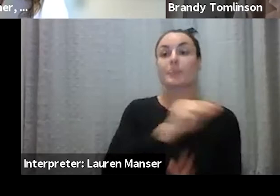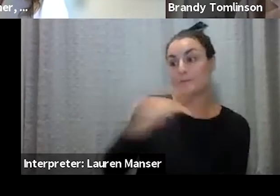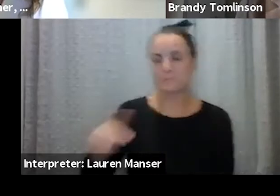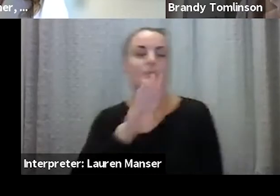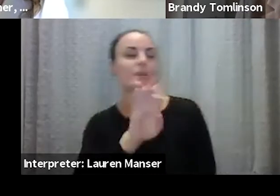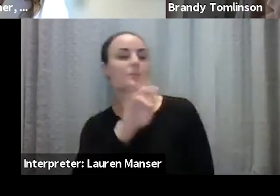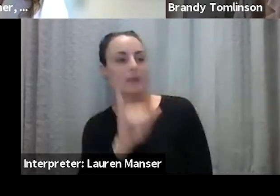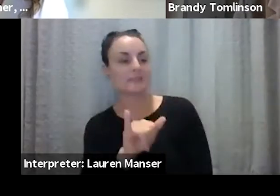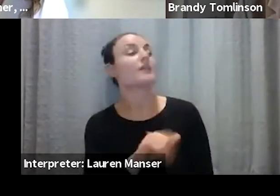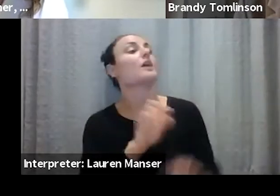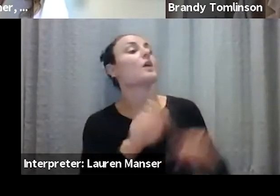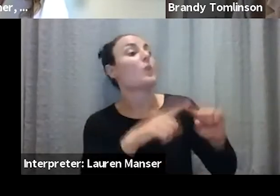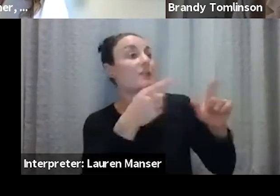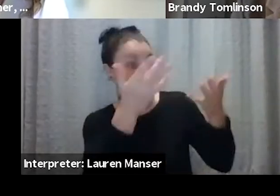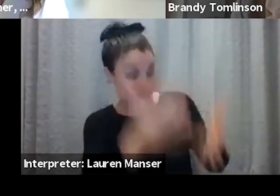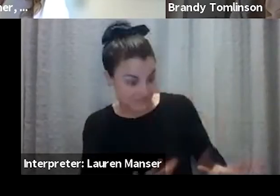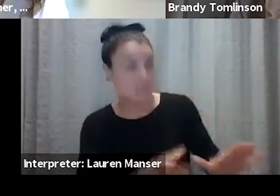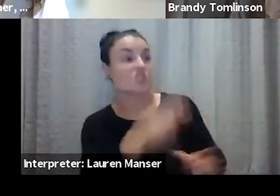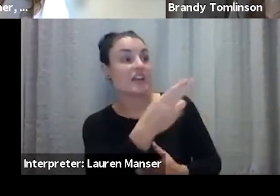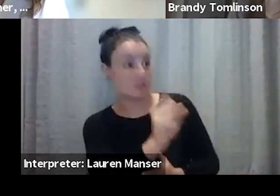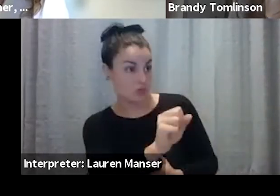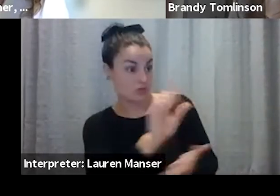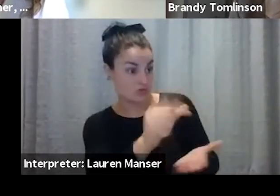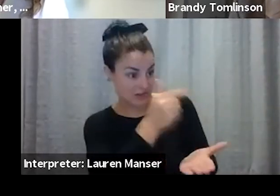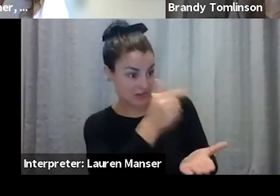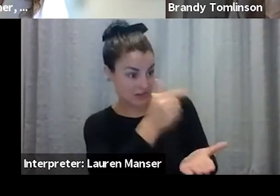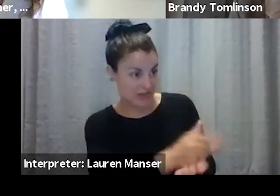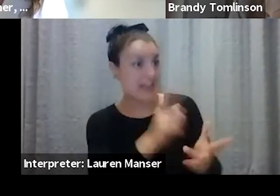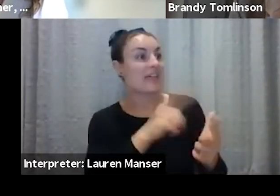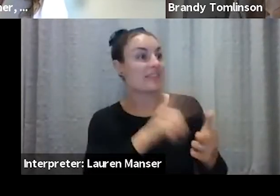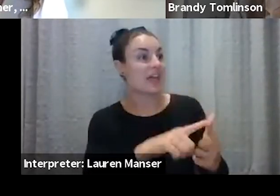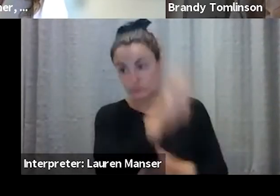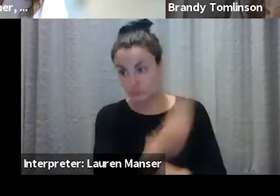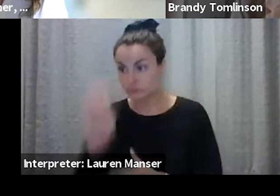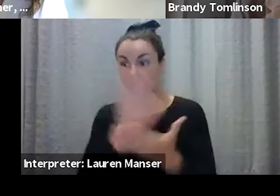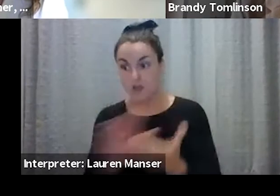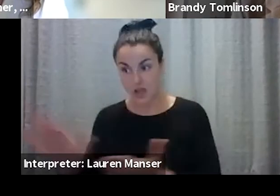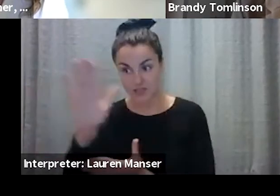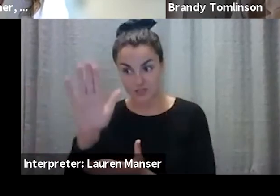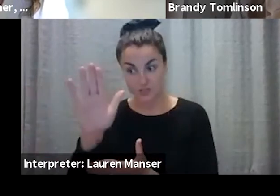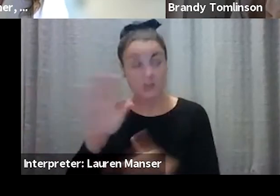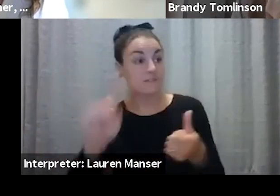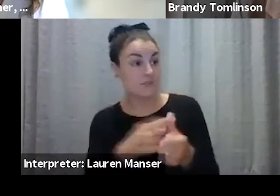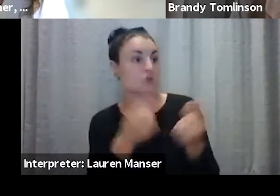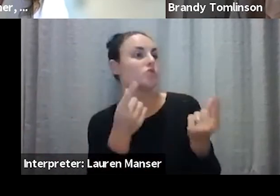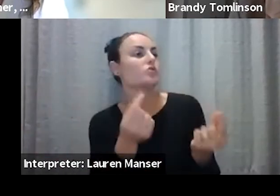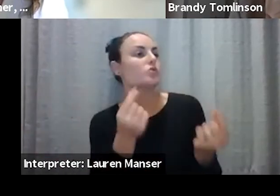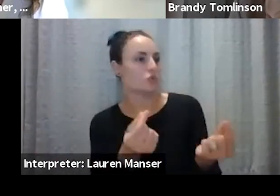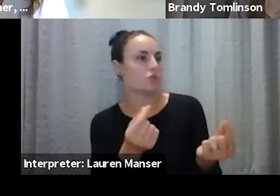and you're ready to go to college, the very first thing you'll need to do is, you need to identify yourself as a disability.